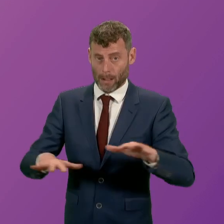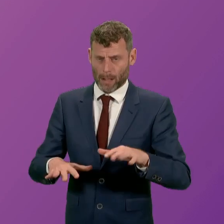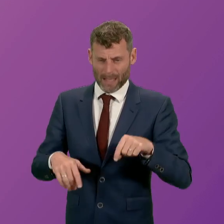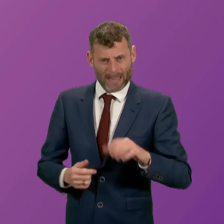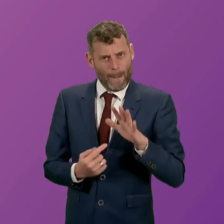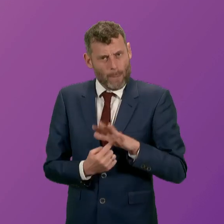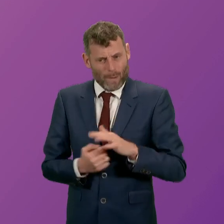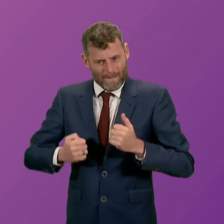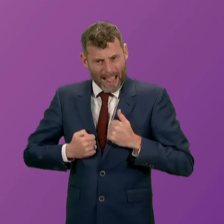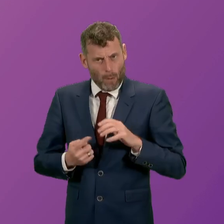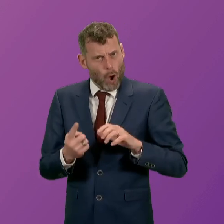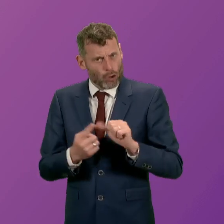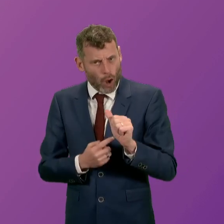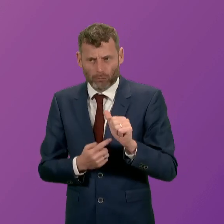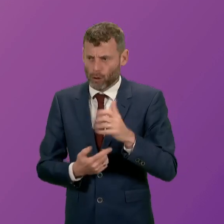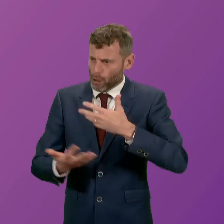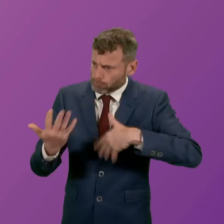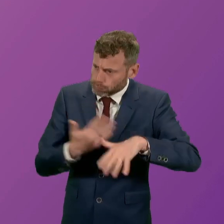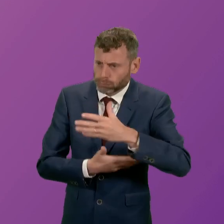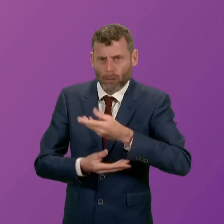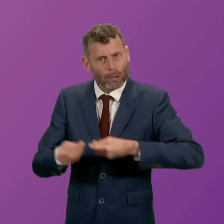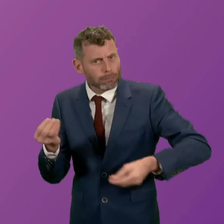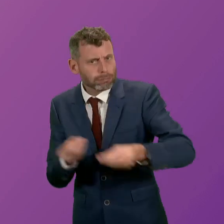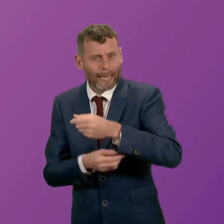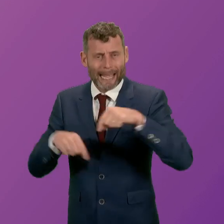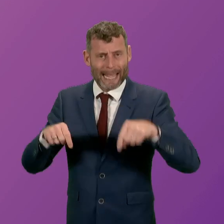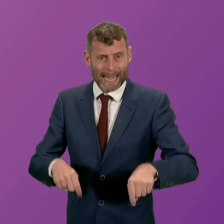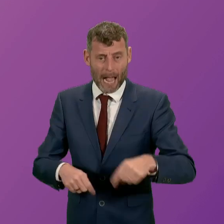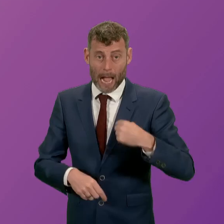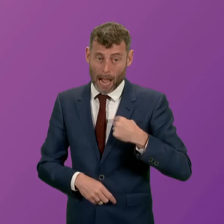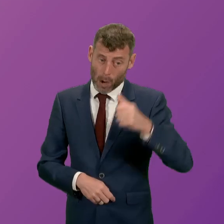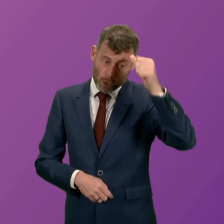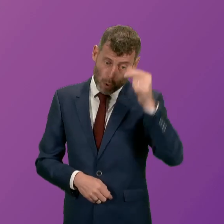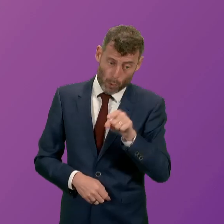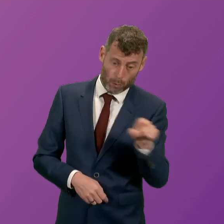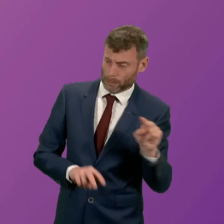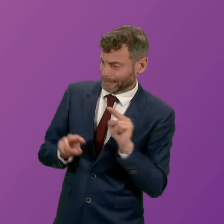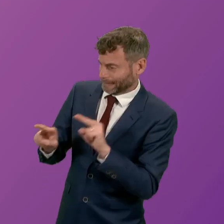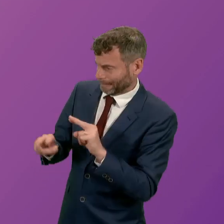culturally and economically. I am mindful of the importance of encouraging and sustaining